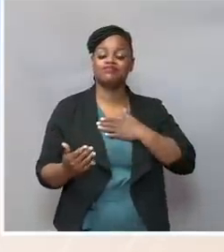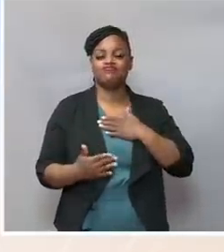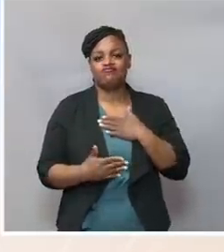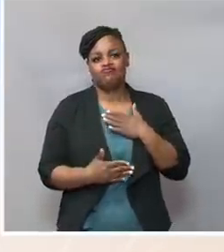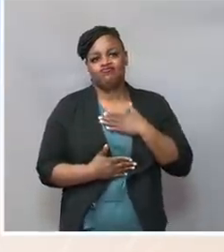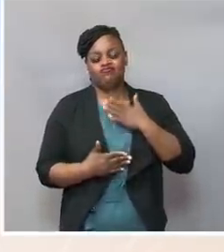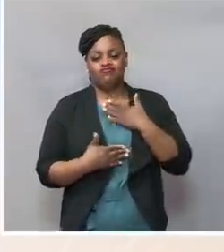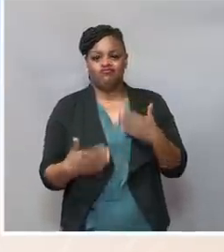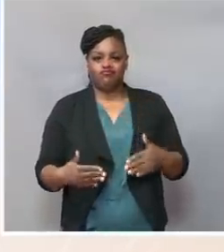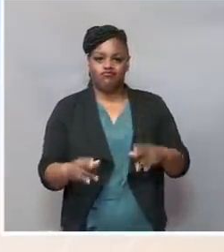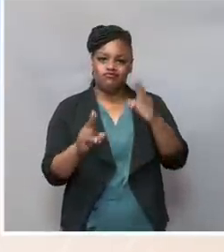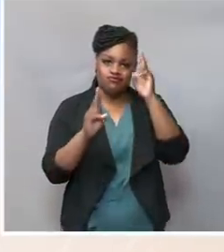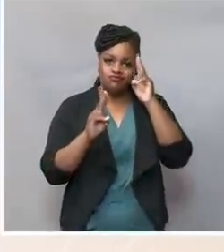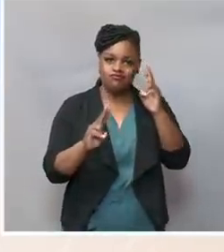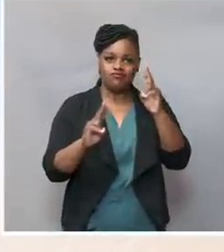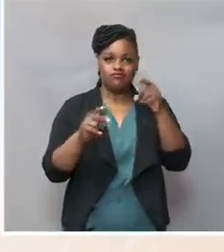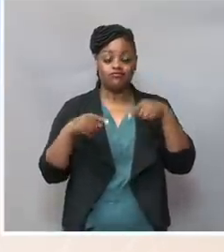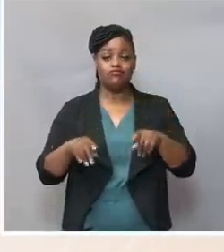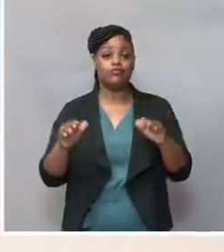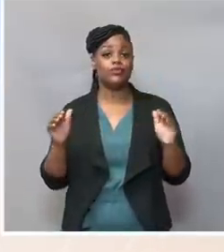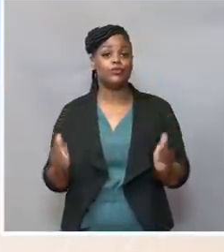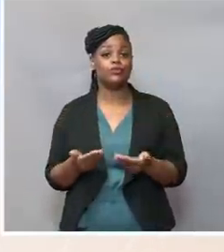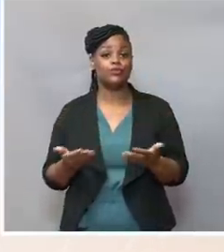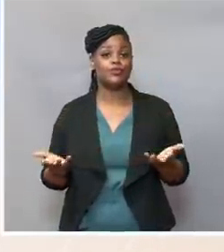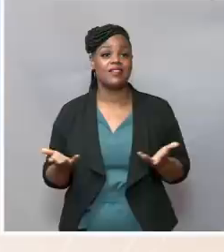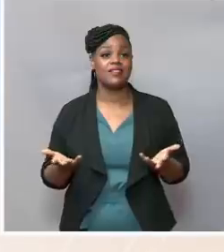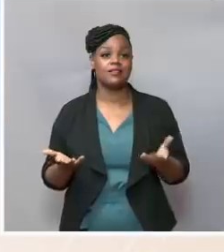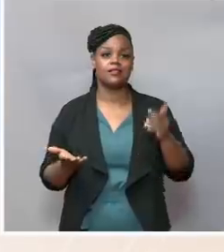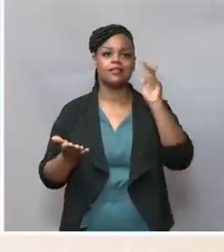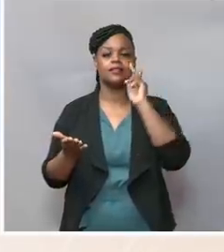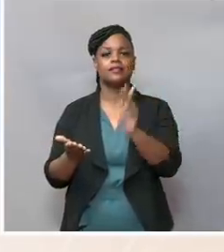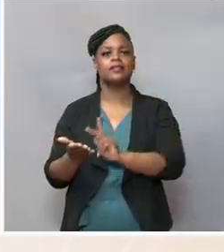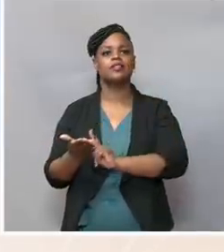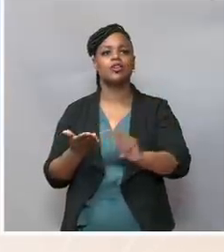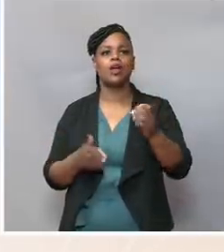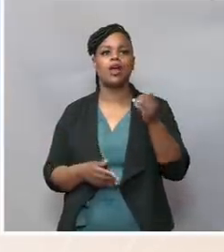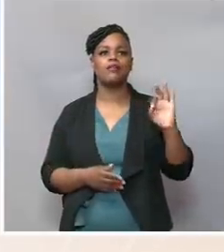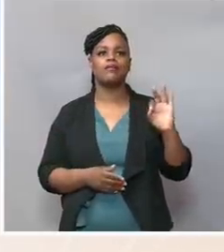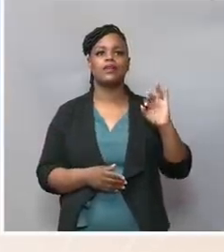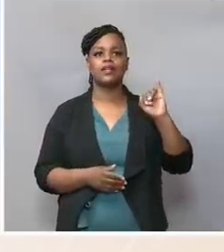to introduce the Secretary of the Interior, Deb Haaland.